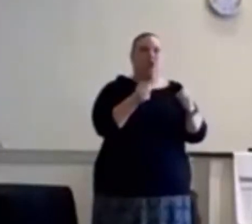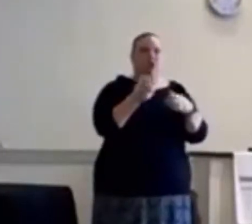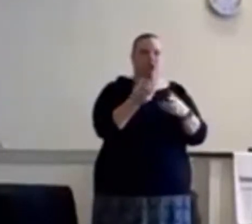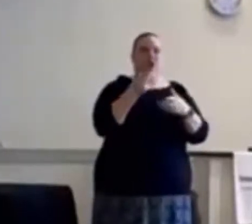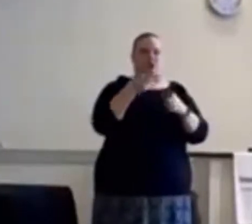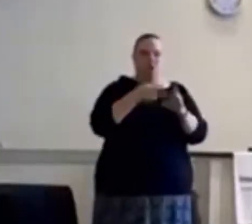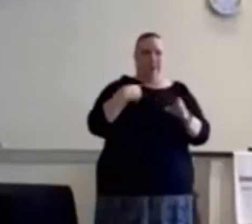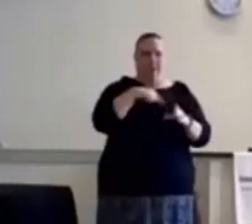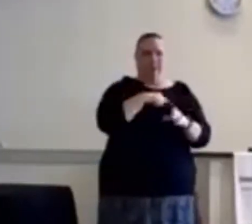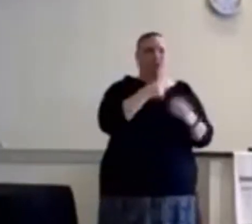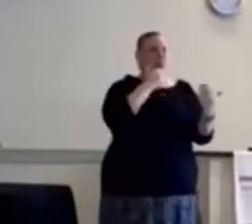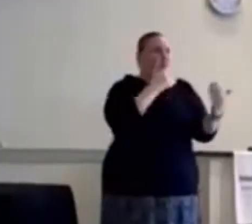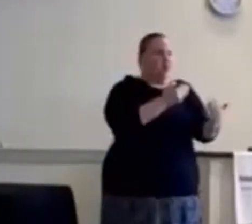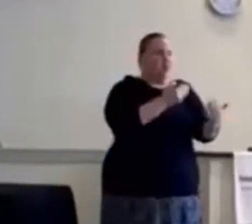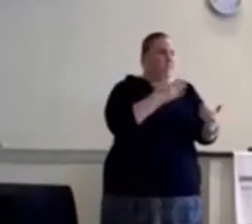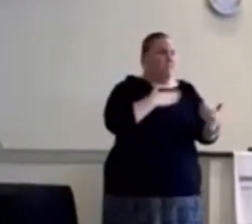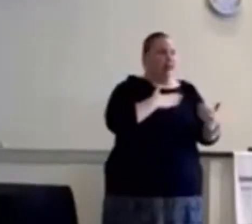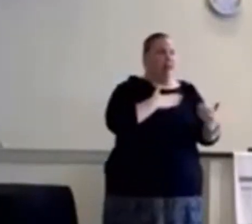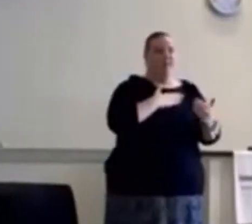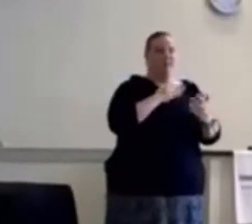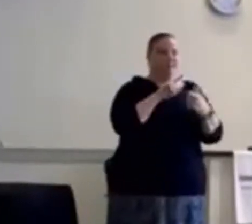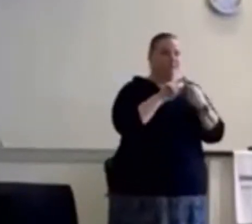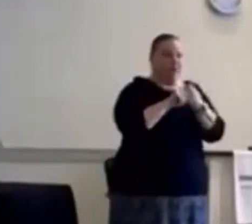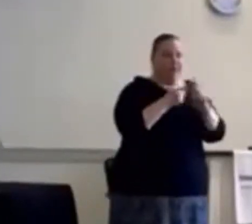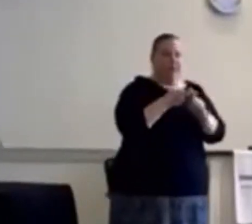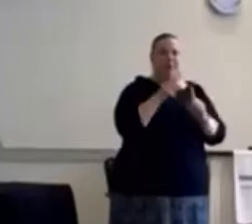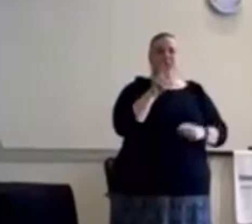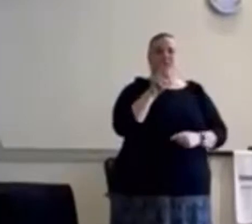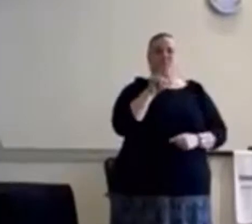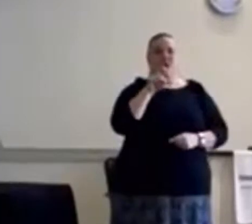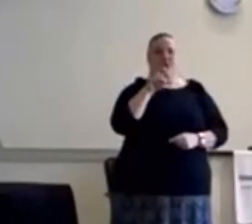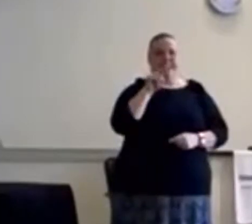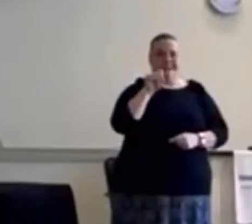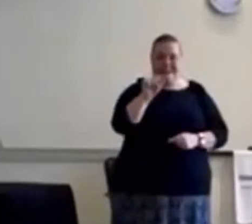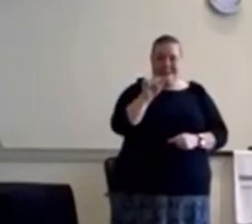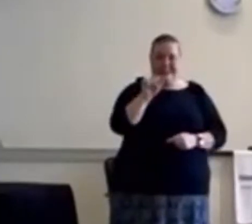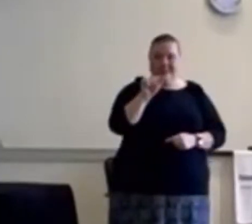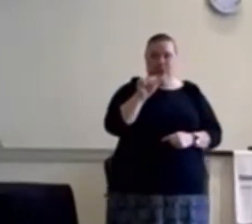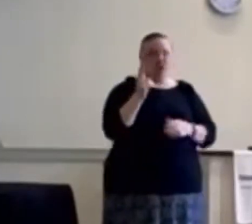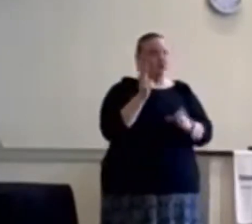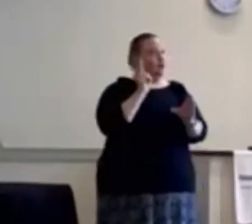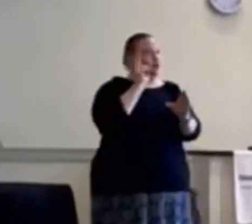Thank you to my longtime friend Virginia who jumped in all the way on her first